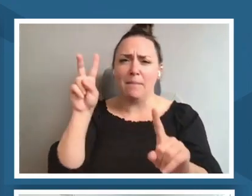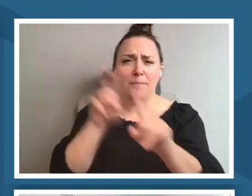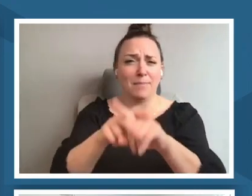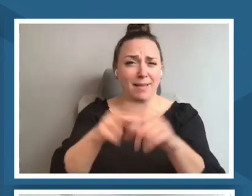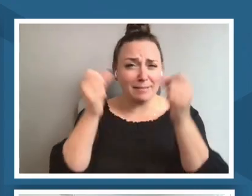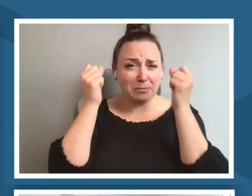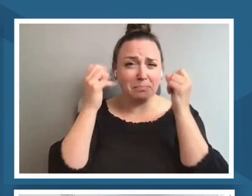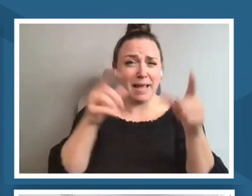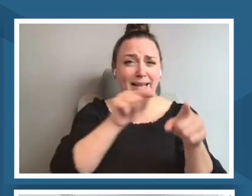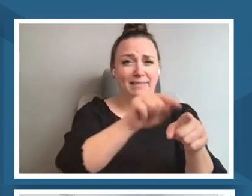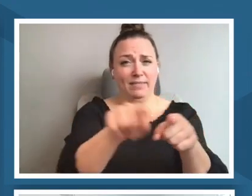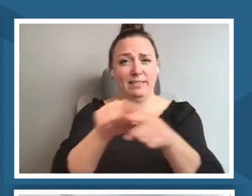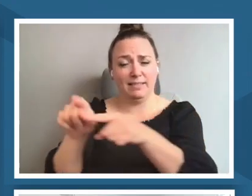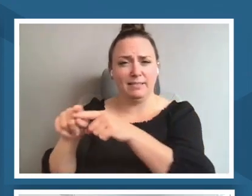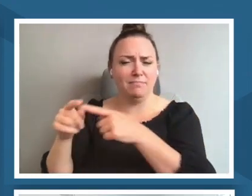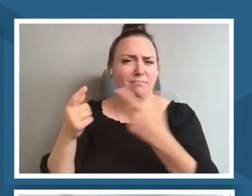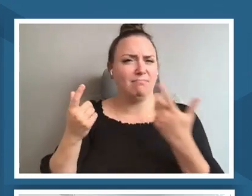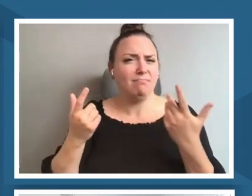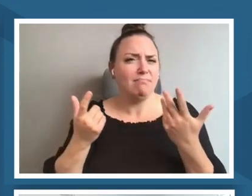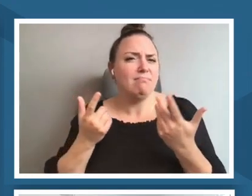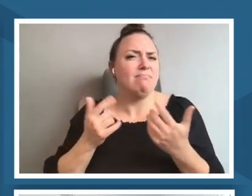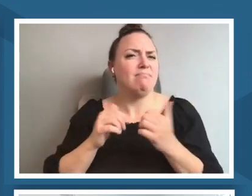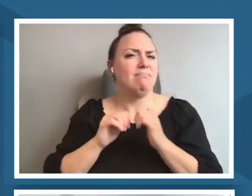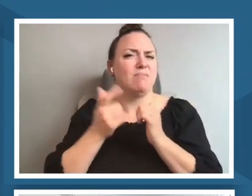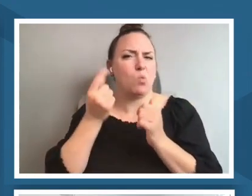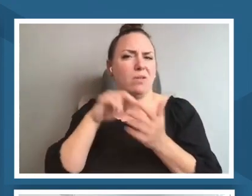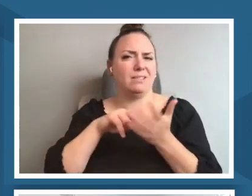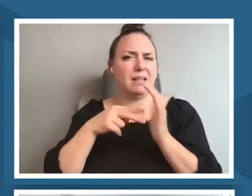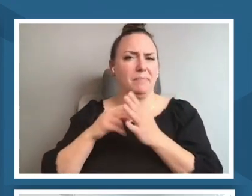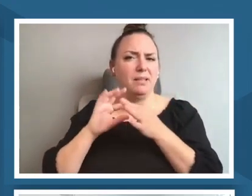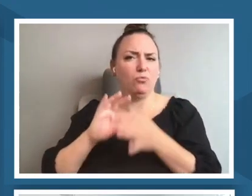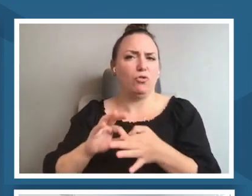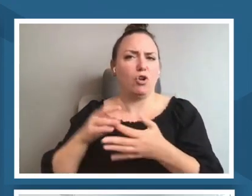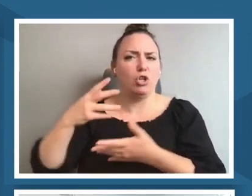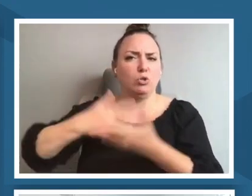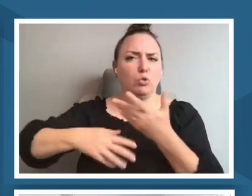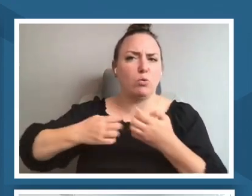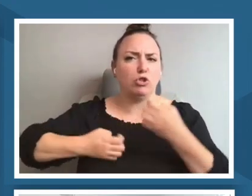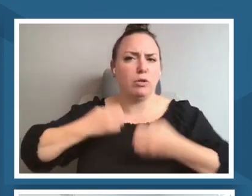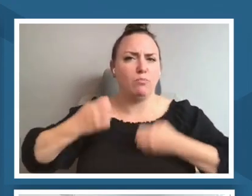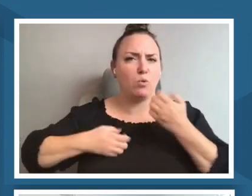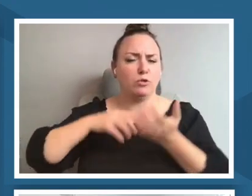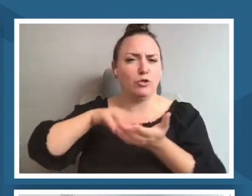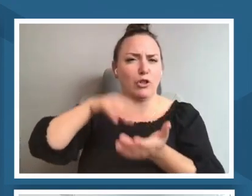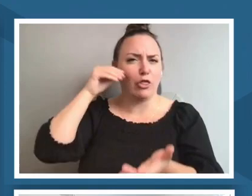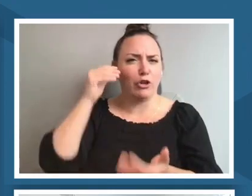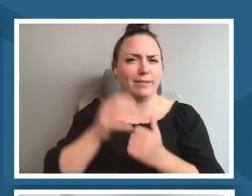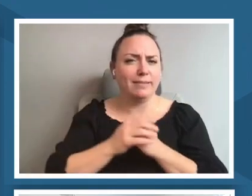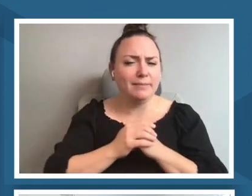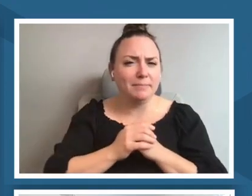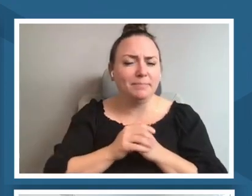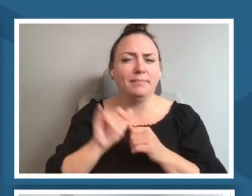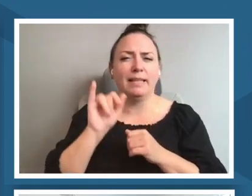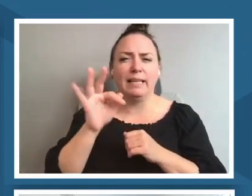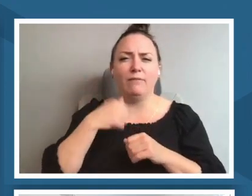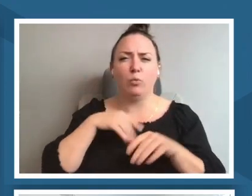and what does that mean for social emotional learning